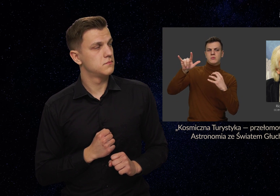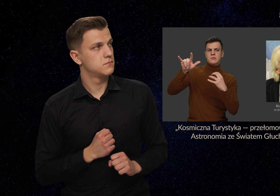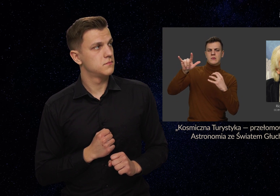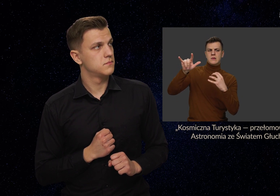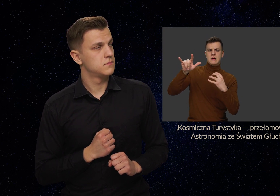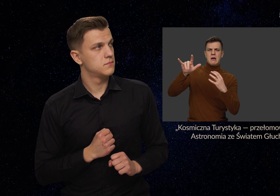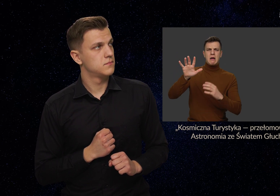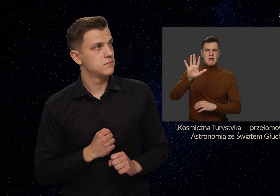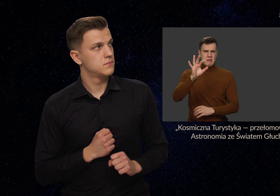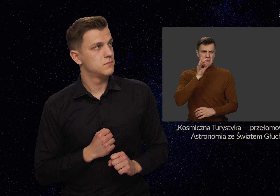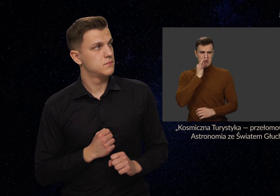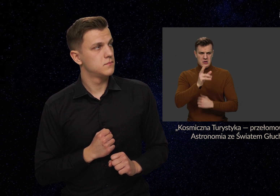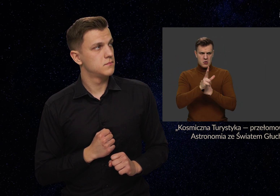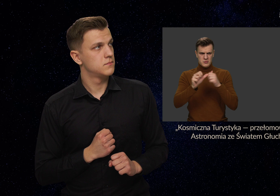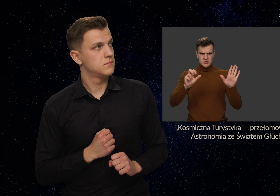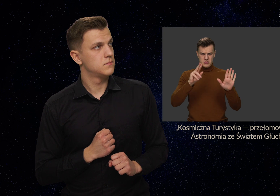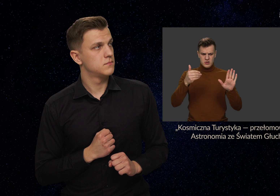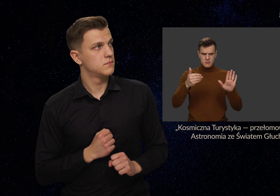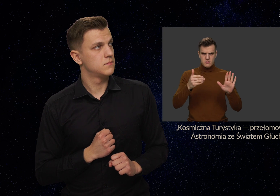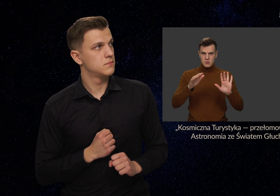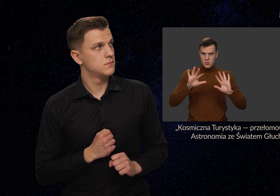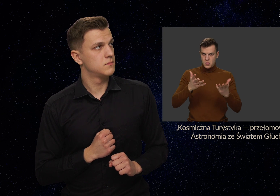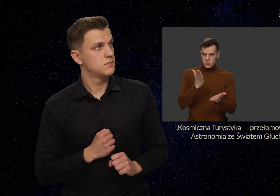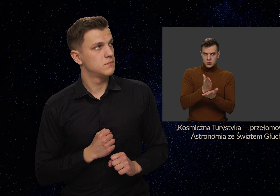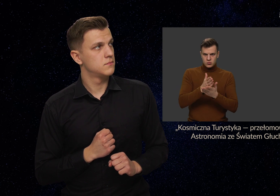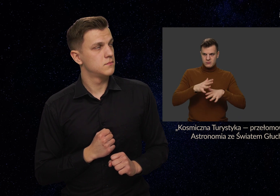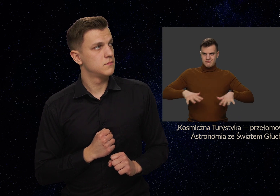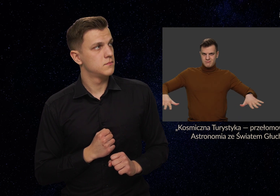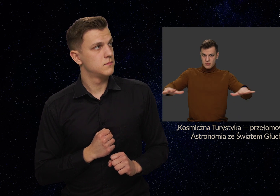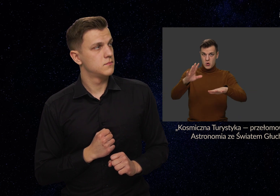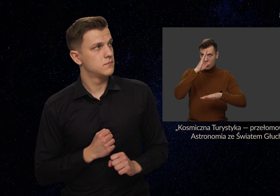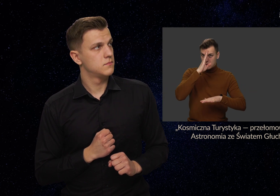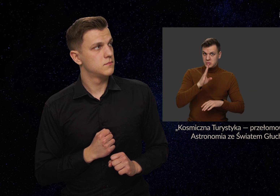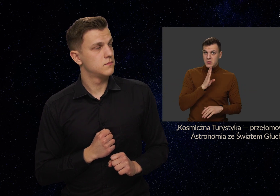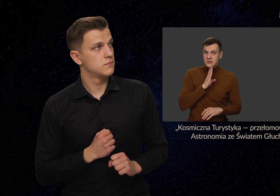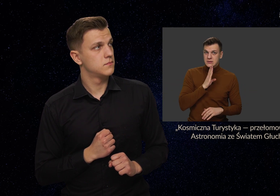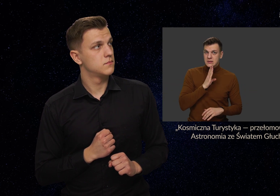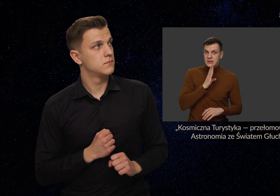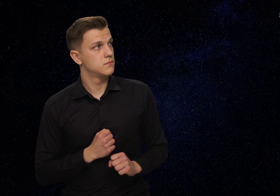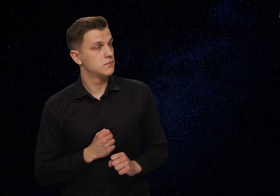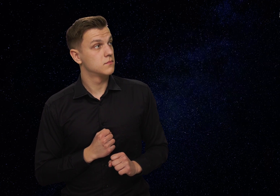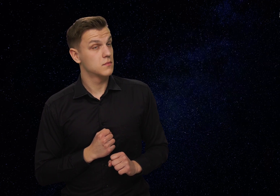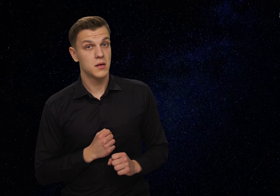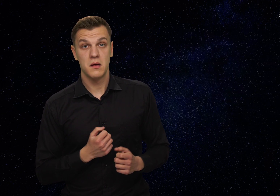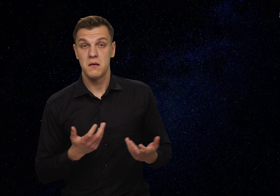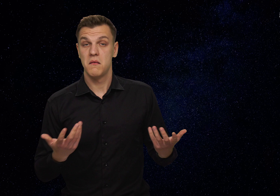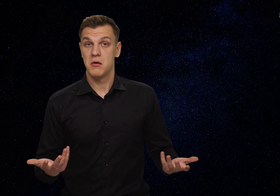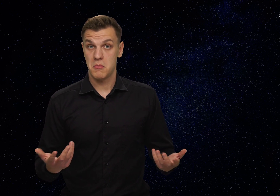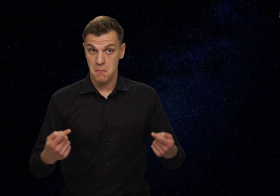At an altitude of 86 km, is there already space? That's right!